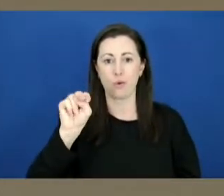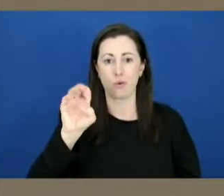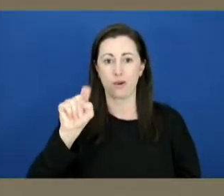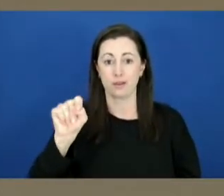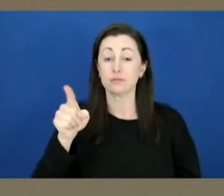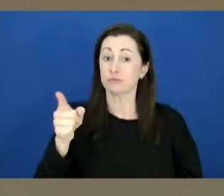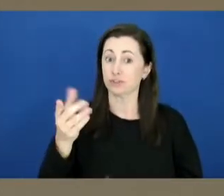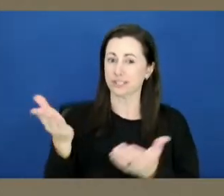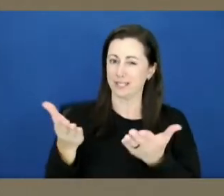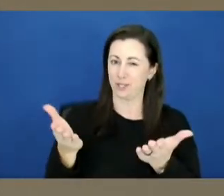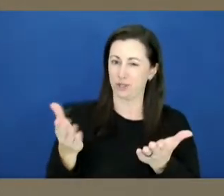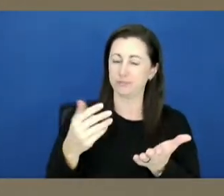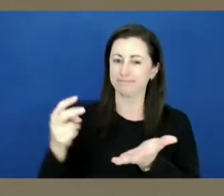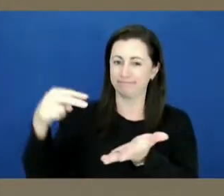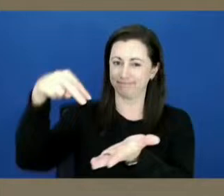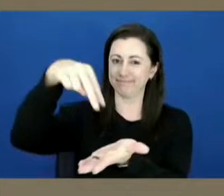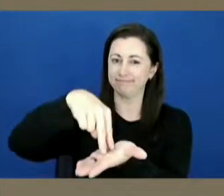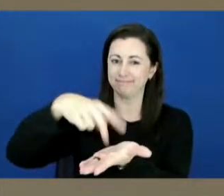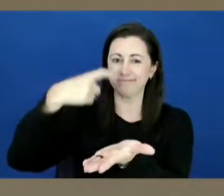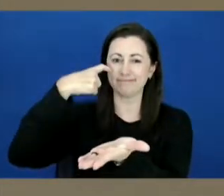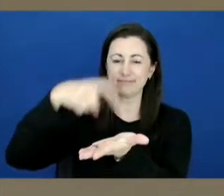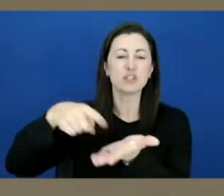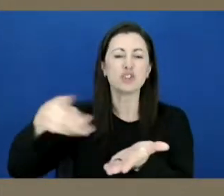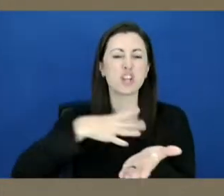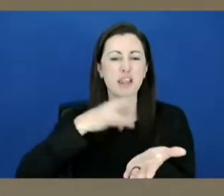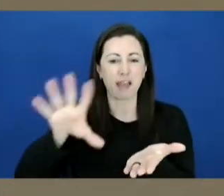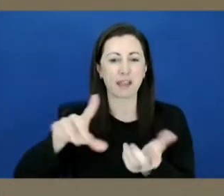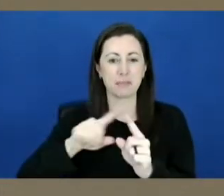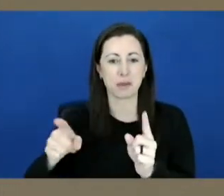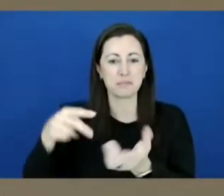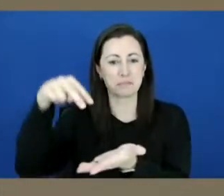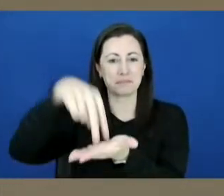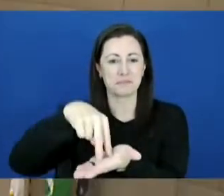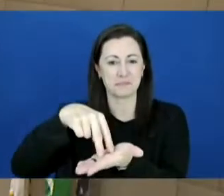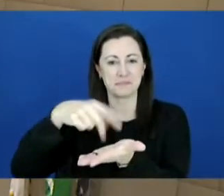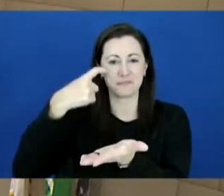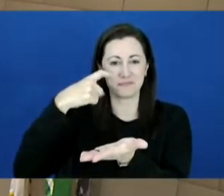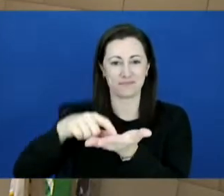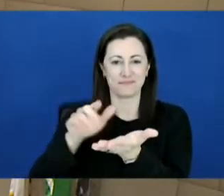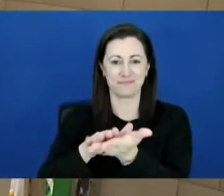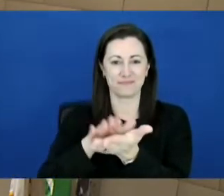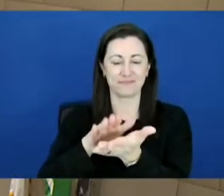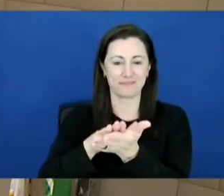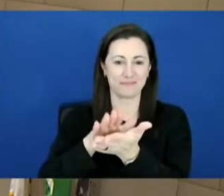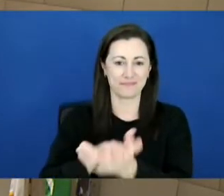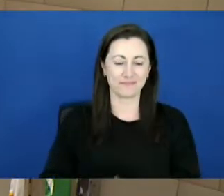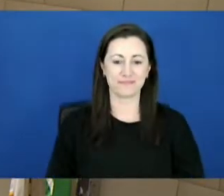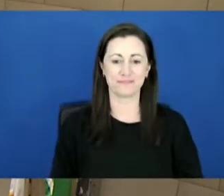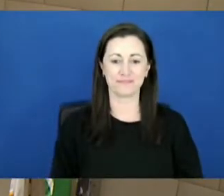WITH US TONIGHT, AND I WILL TELL YOU, I'D LOVE FOR CATHERINE TO